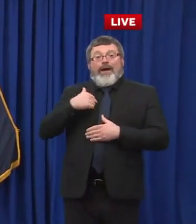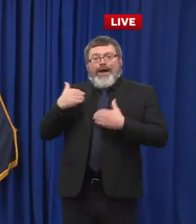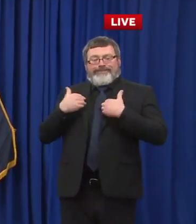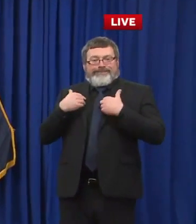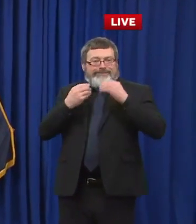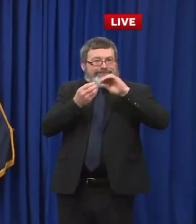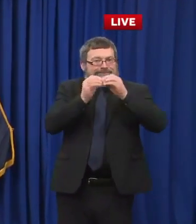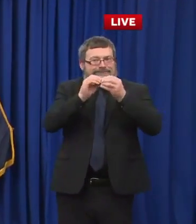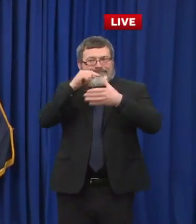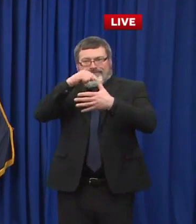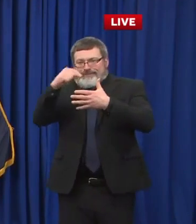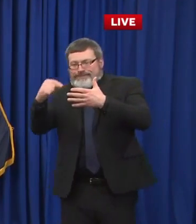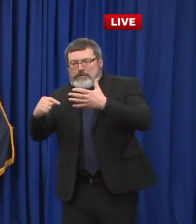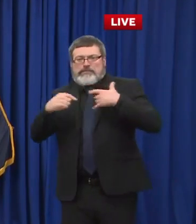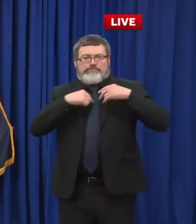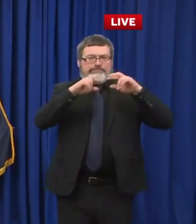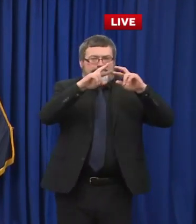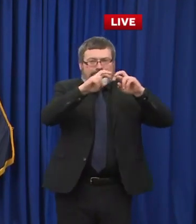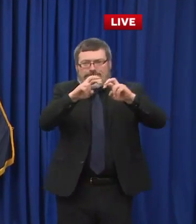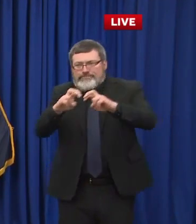AFTERNOON, WE HAVE BREAKING NEWS.